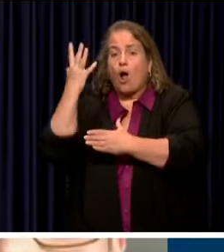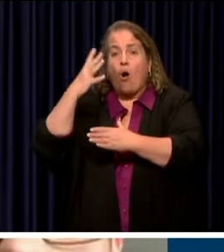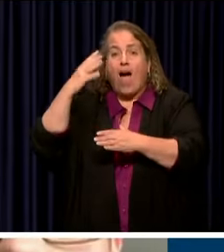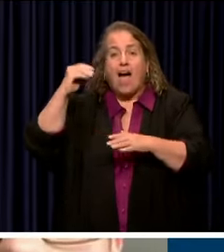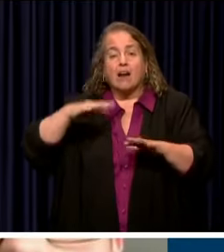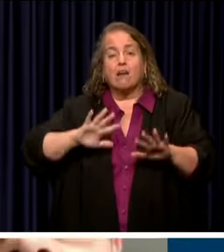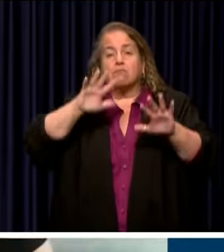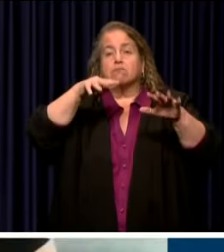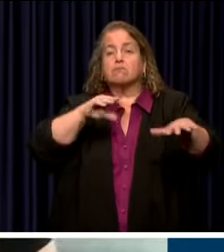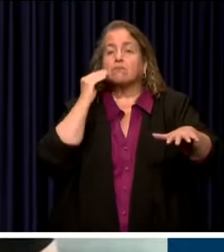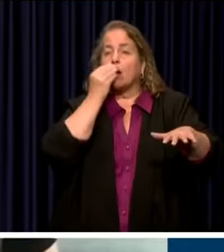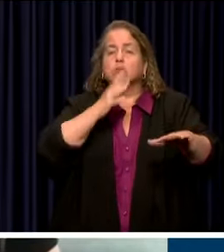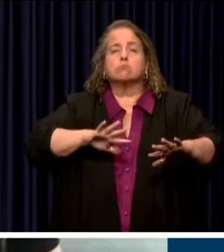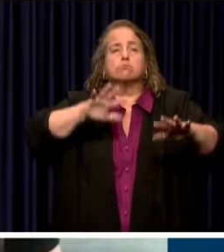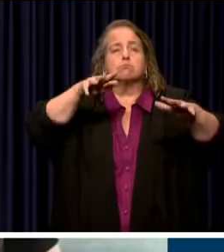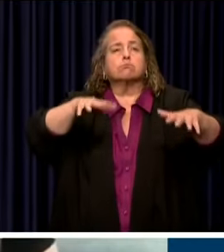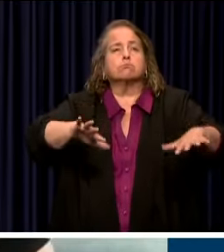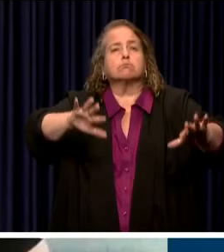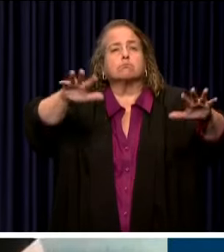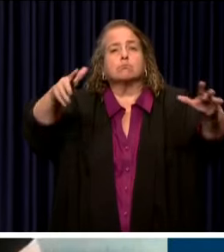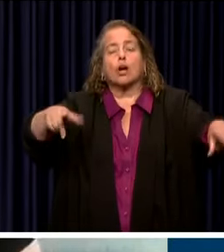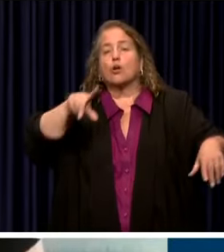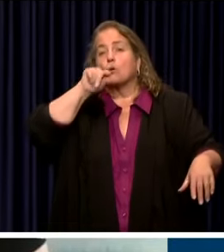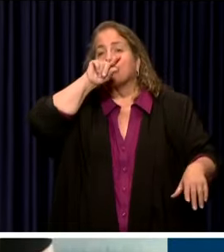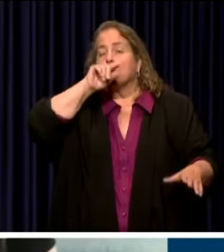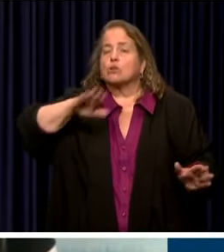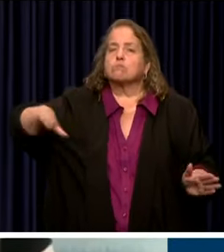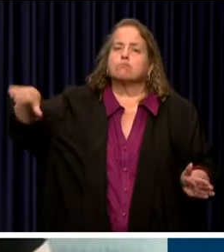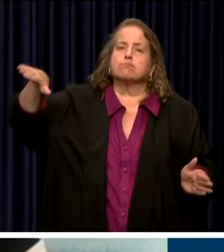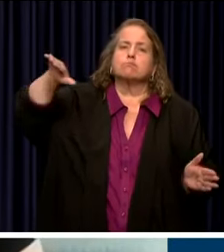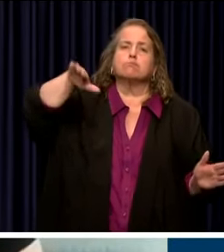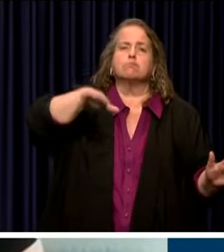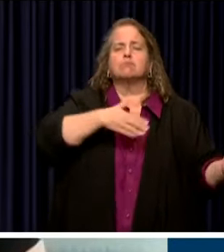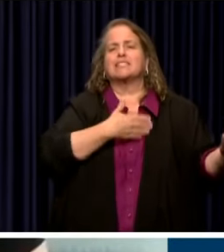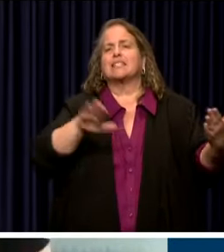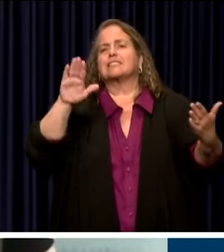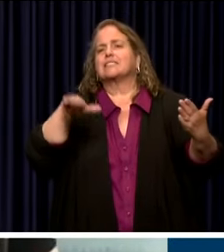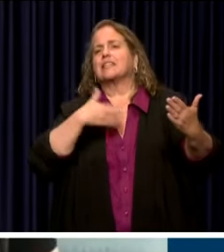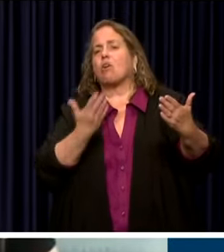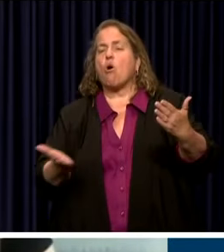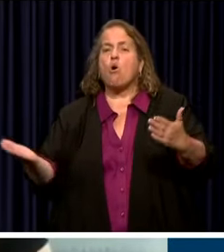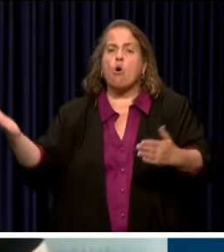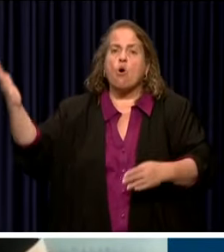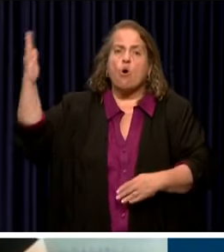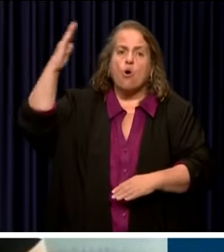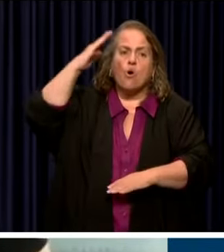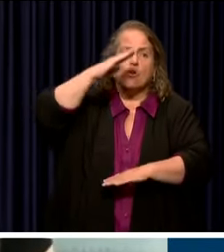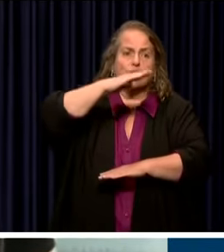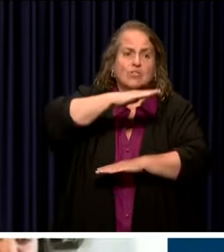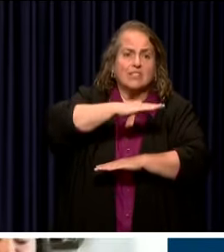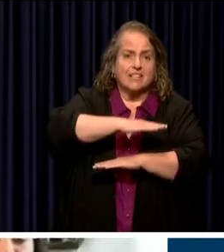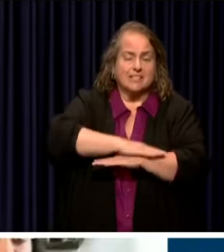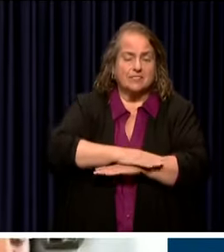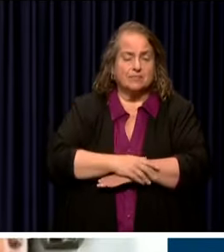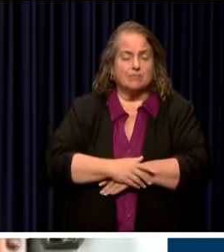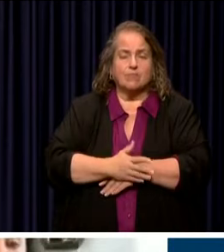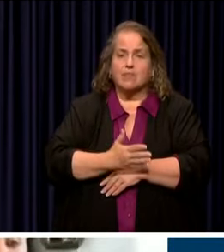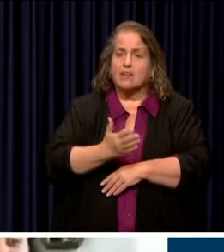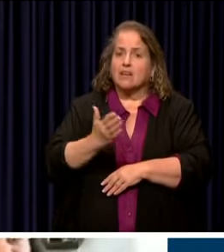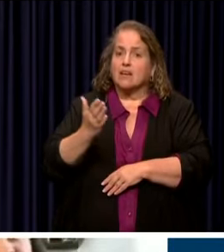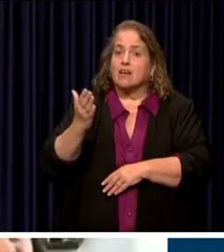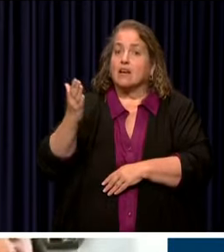AWAY